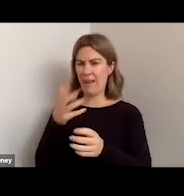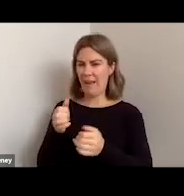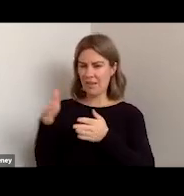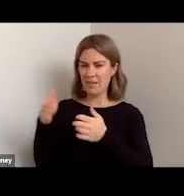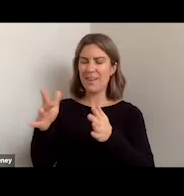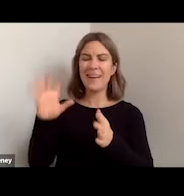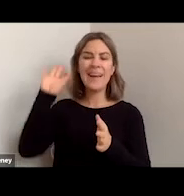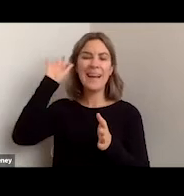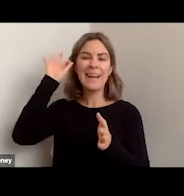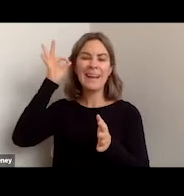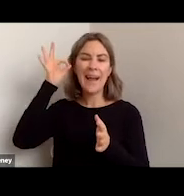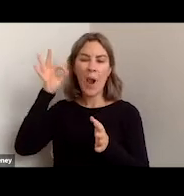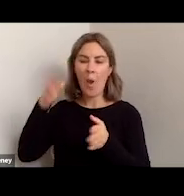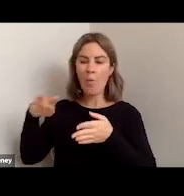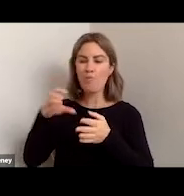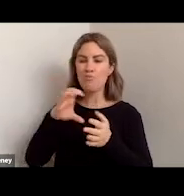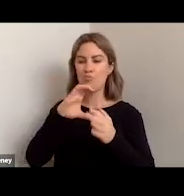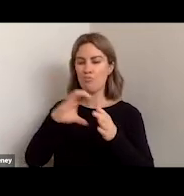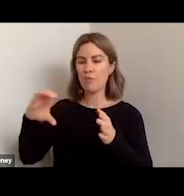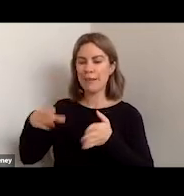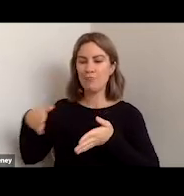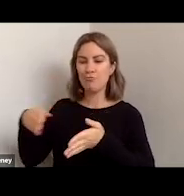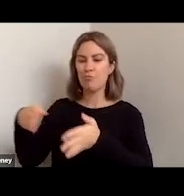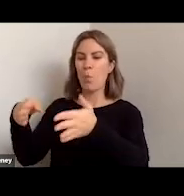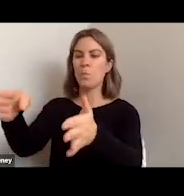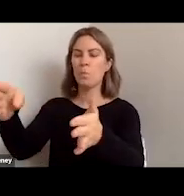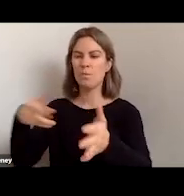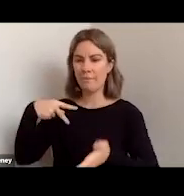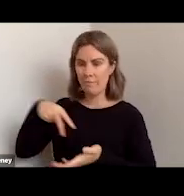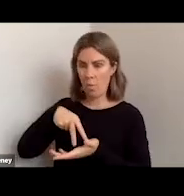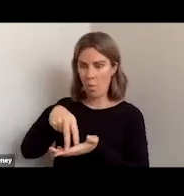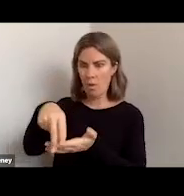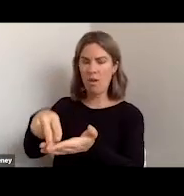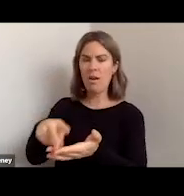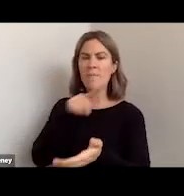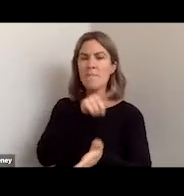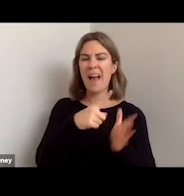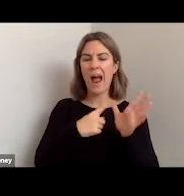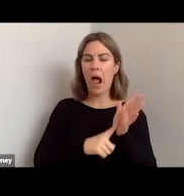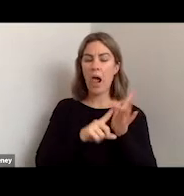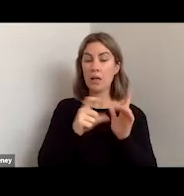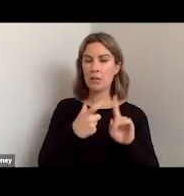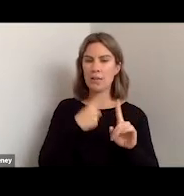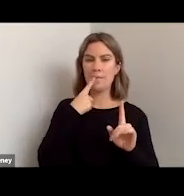Alice, a much more, maybe, creative and exploratory and they roam and like to find different